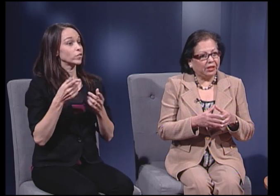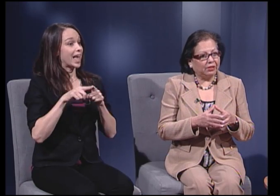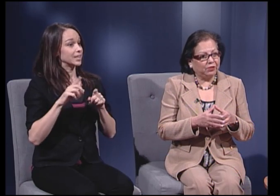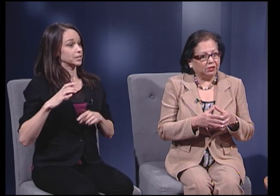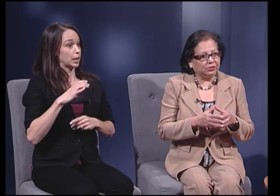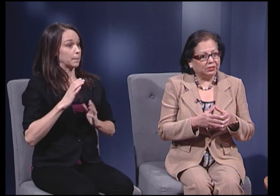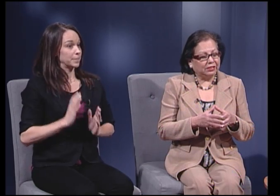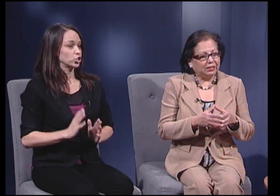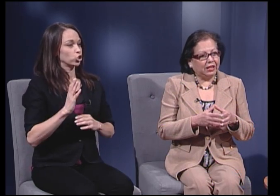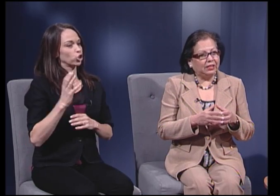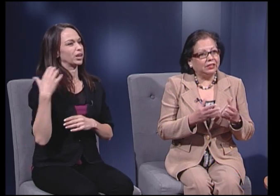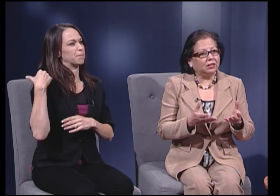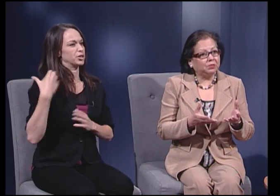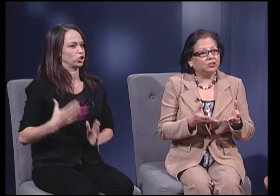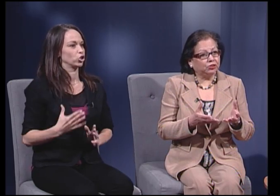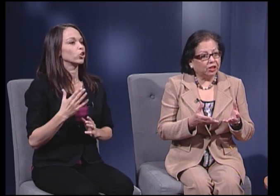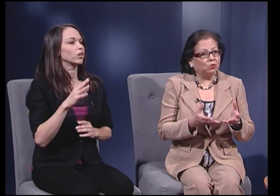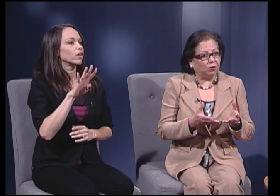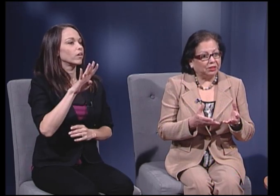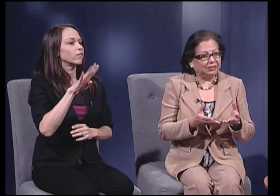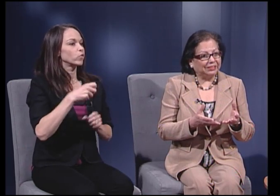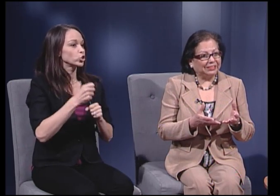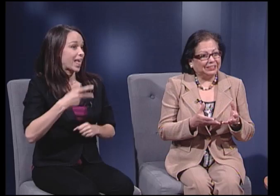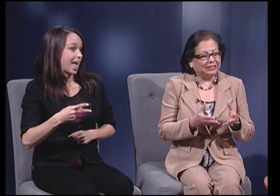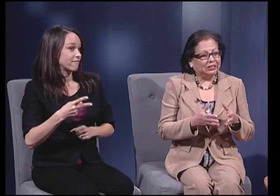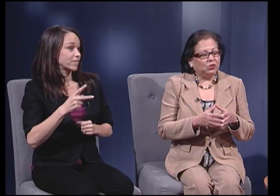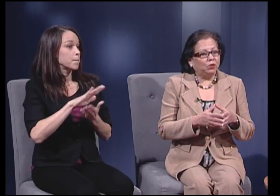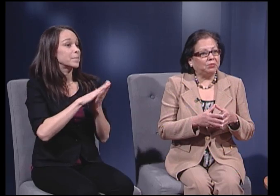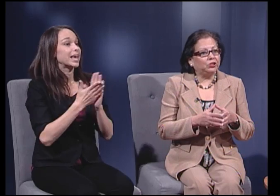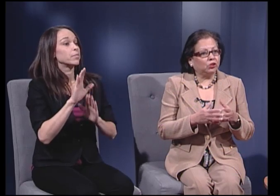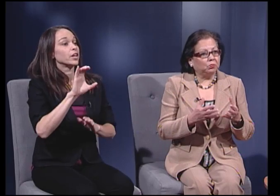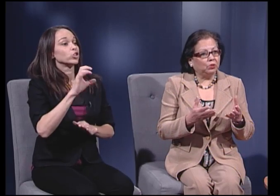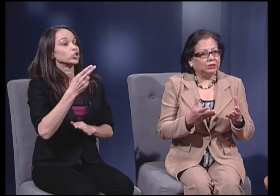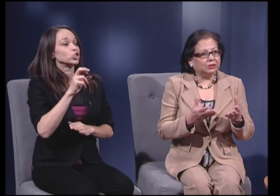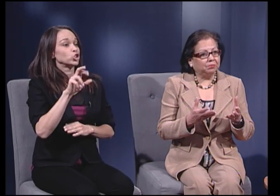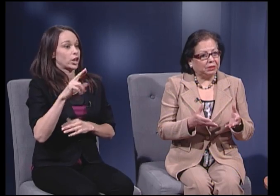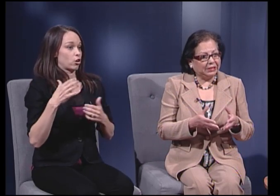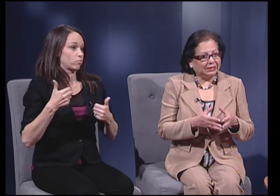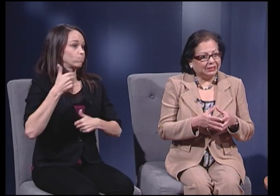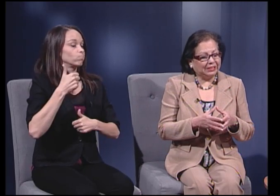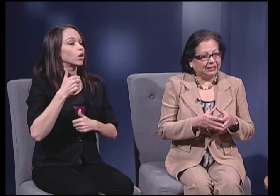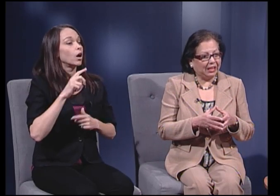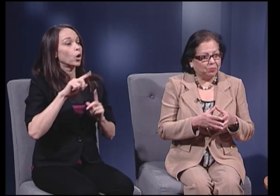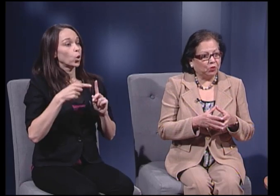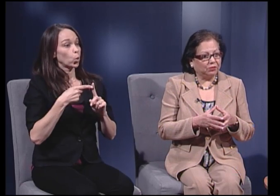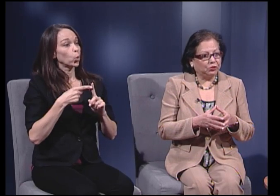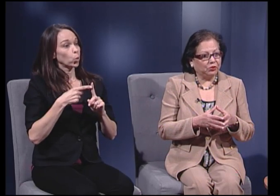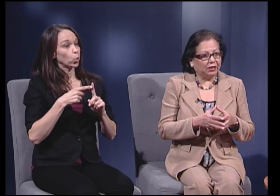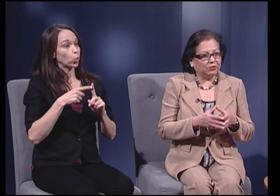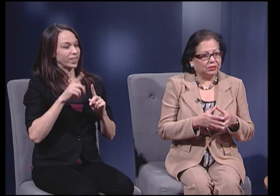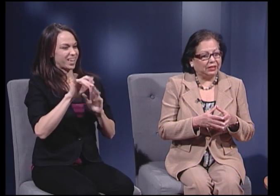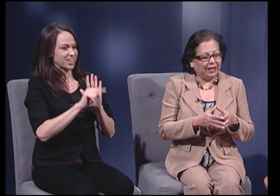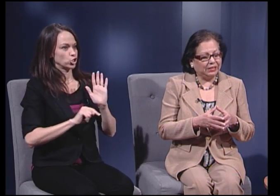and half years and ended up as their chairwoman. When my term was completed in April of 2008,